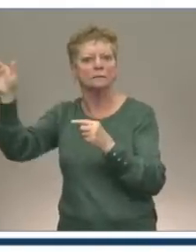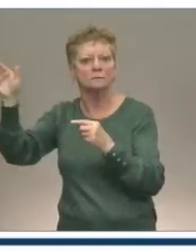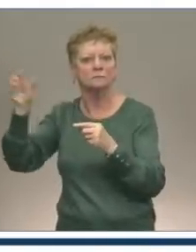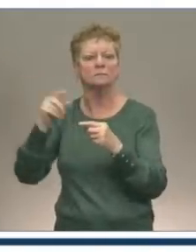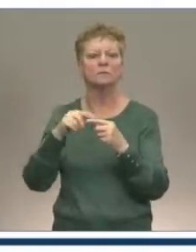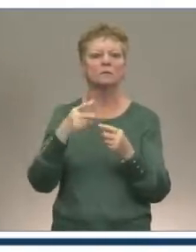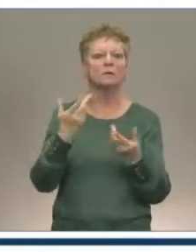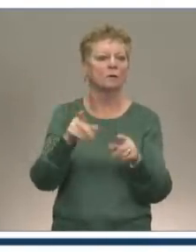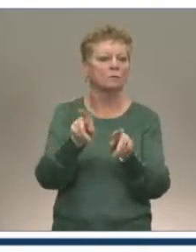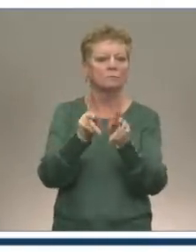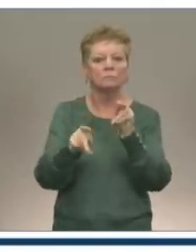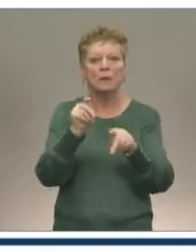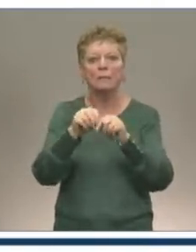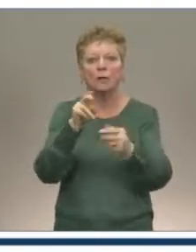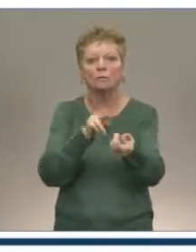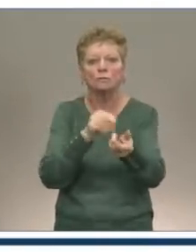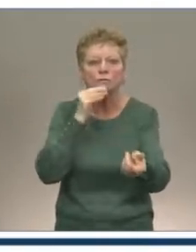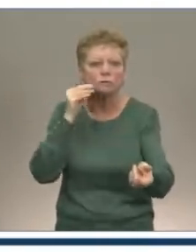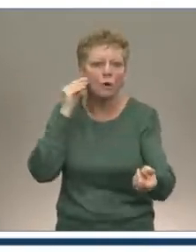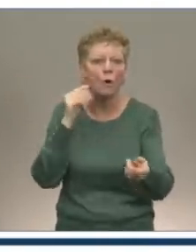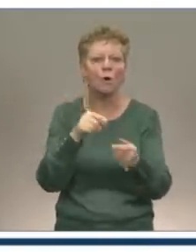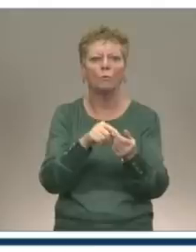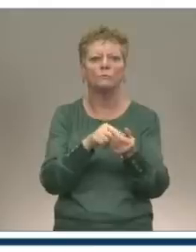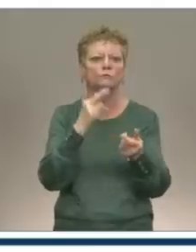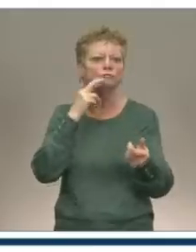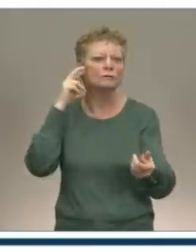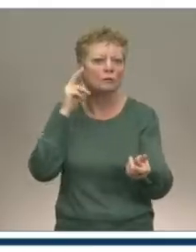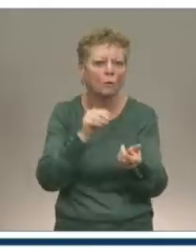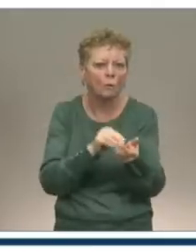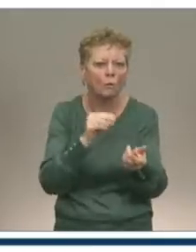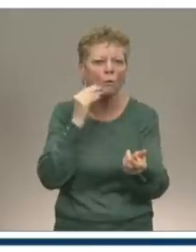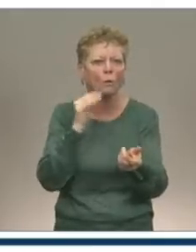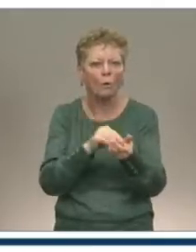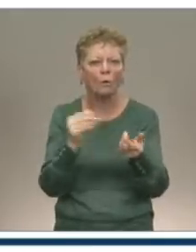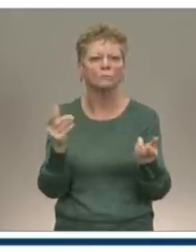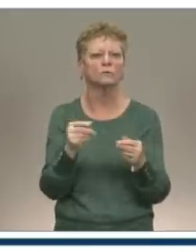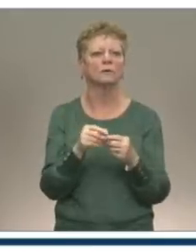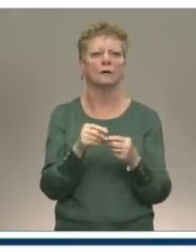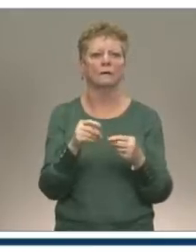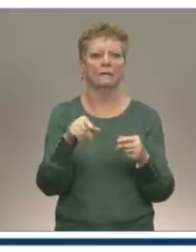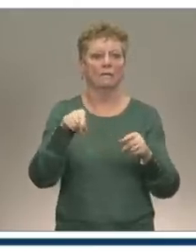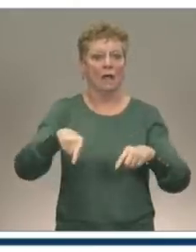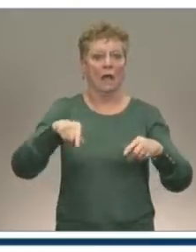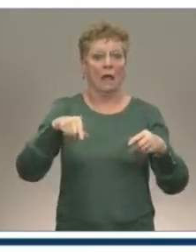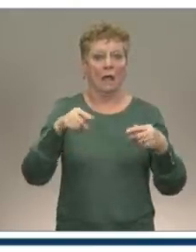care workers and designated caregivers who got their first two doses less than 28 days apart